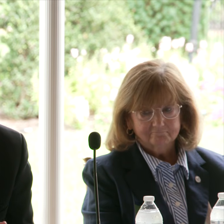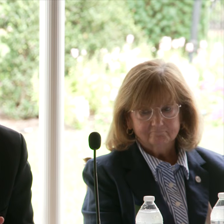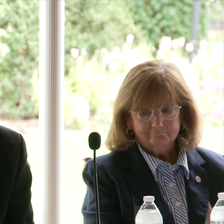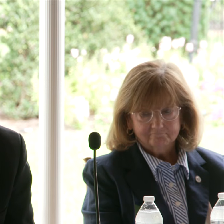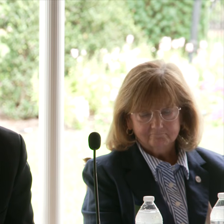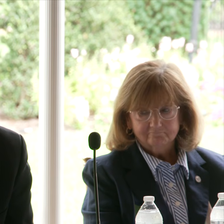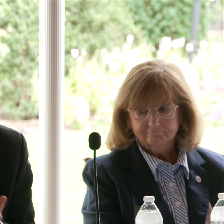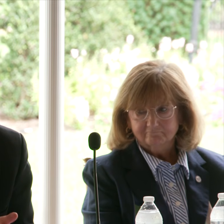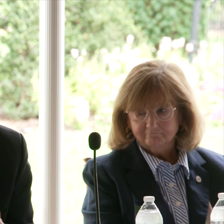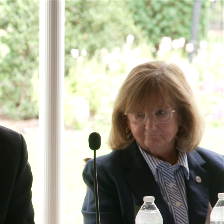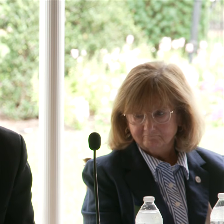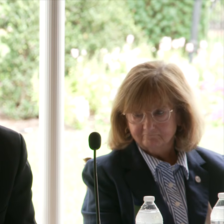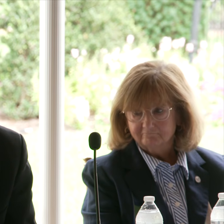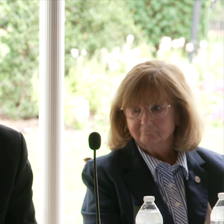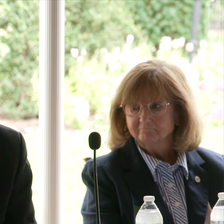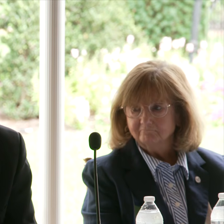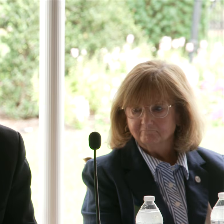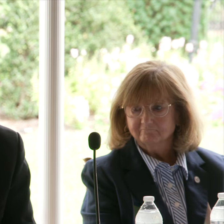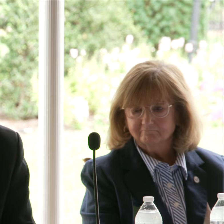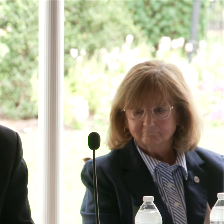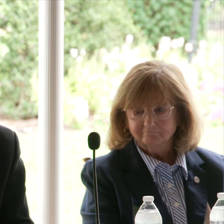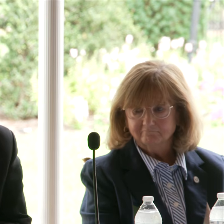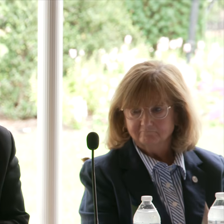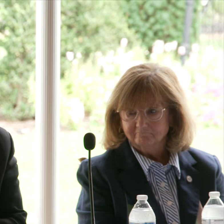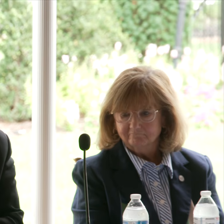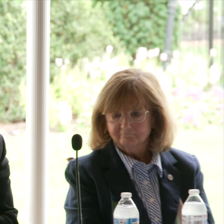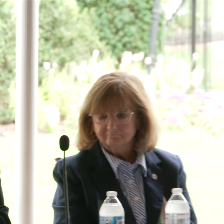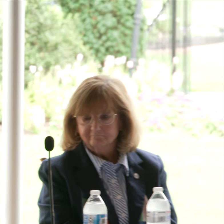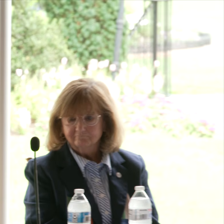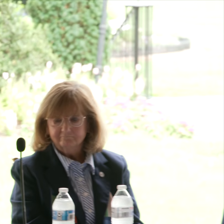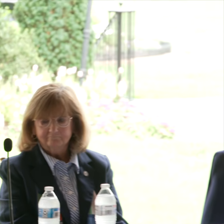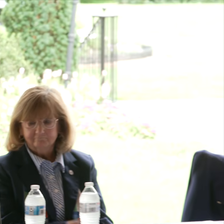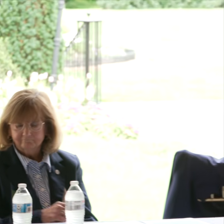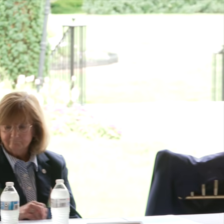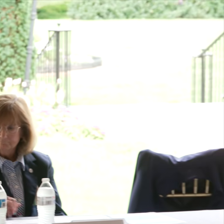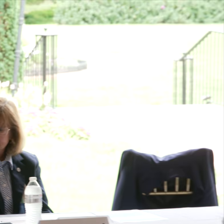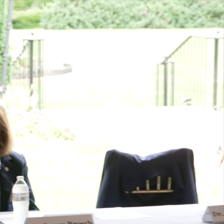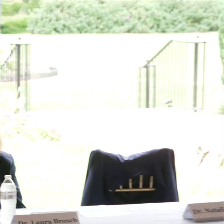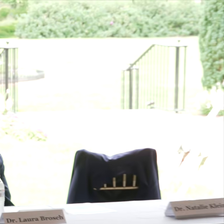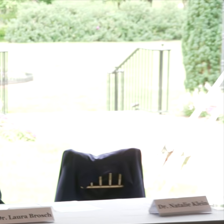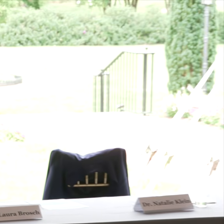it's no longer research, we then implement it. So Laura, we heard a little bit about those